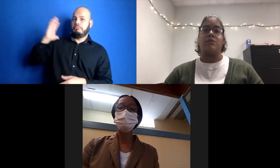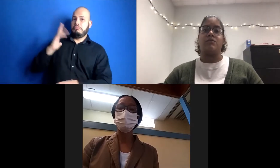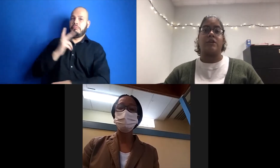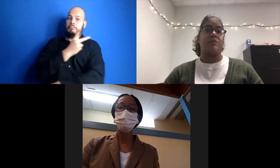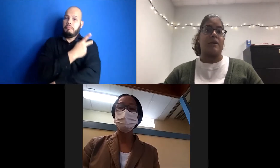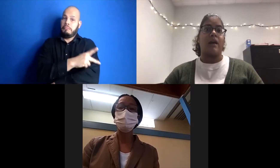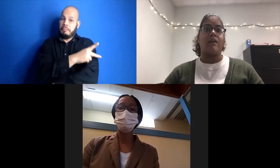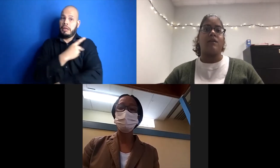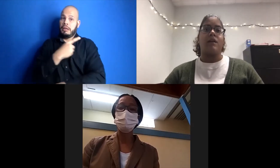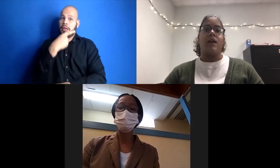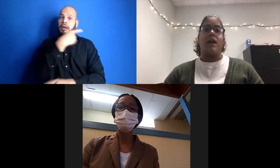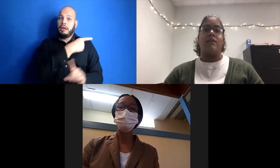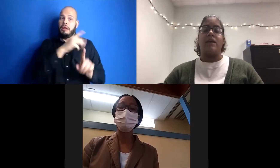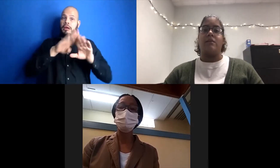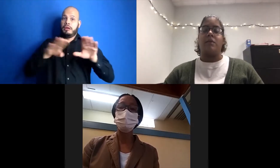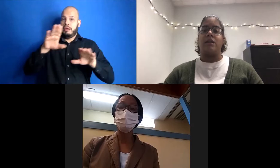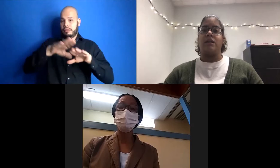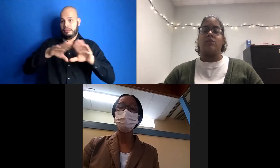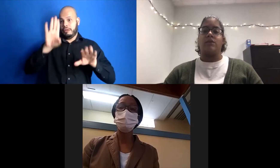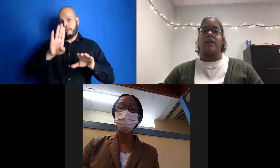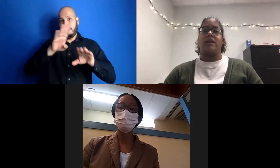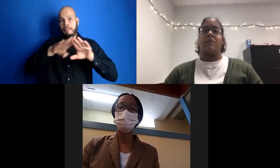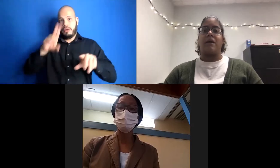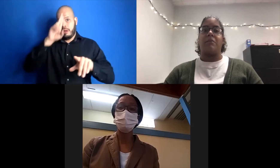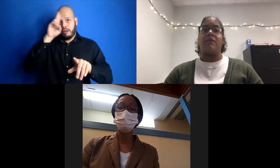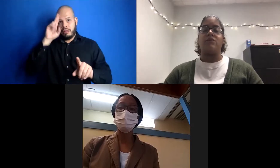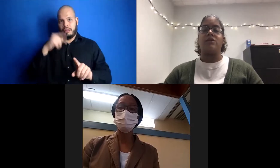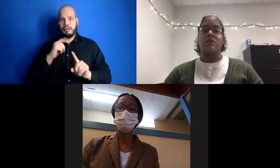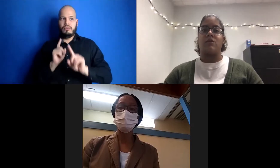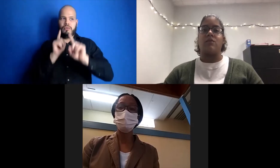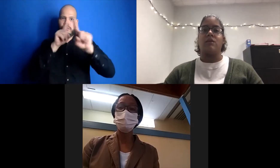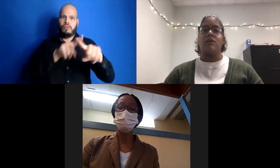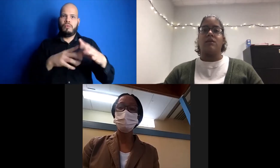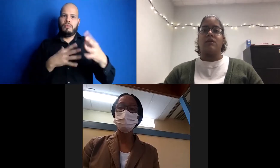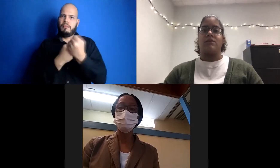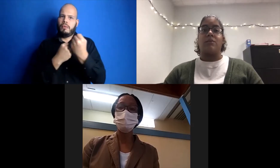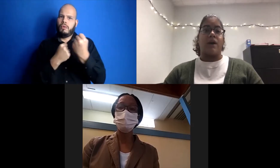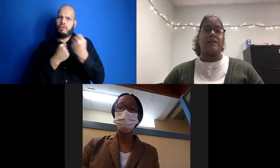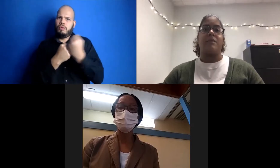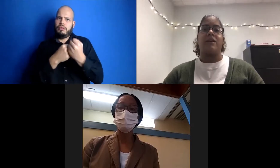changed my life and they immediately were taken back but they were so surprised but they were